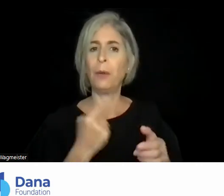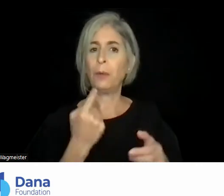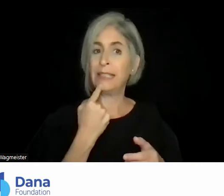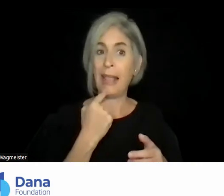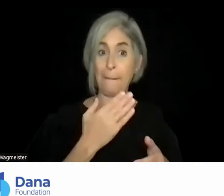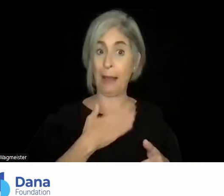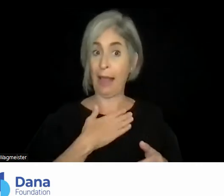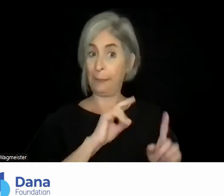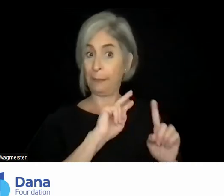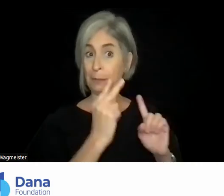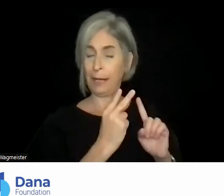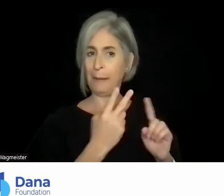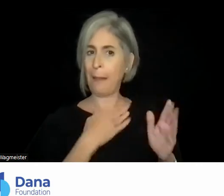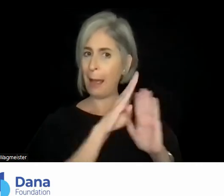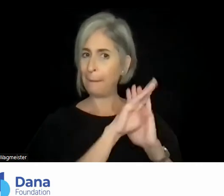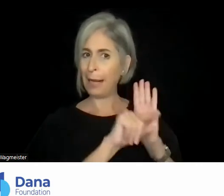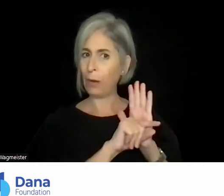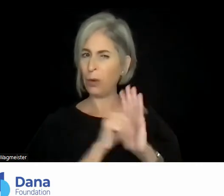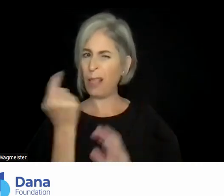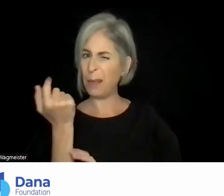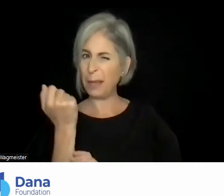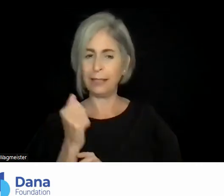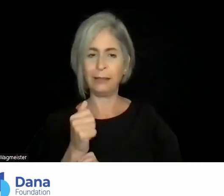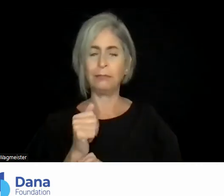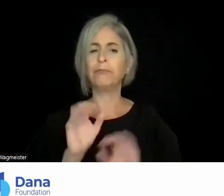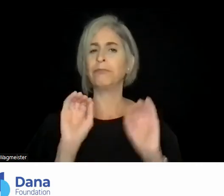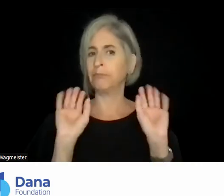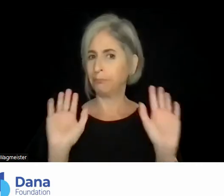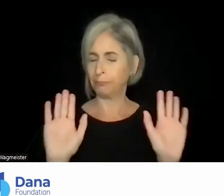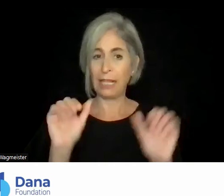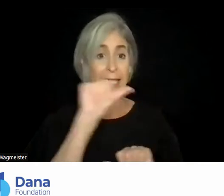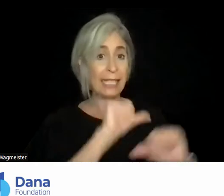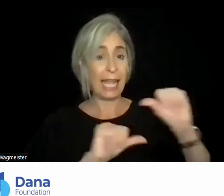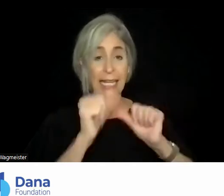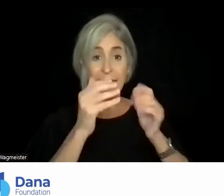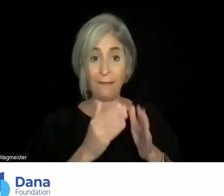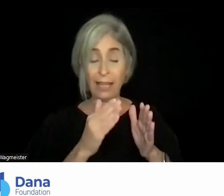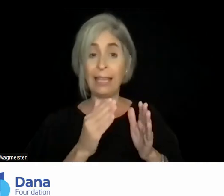back to that. I want to back up a little bit and say a little bit about where I'm coming from.